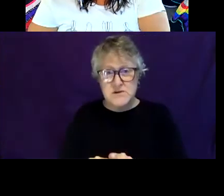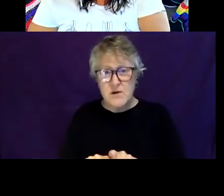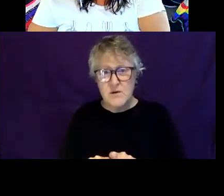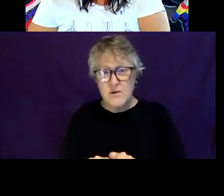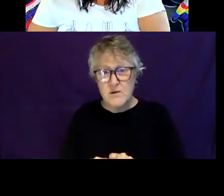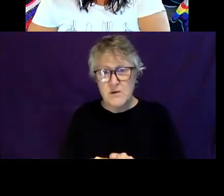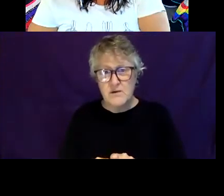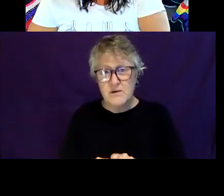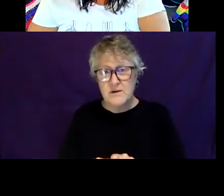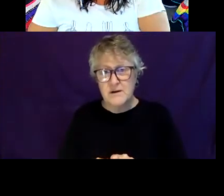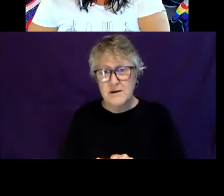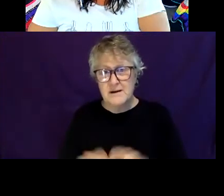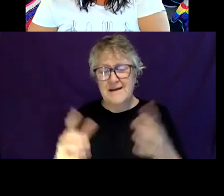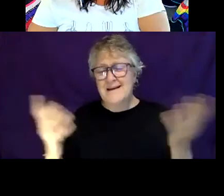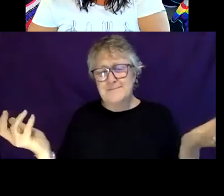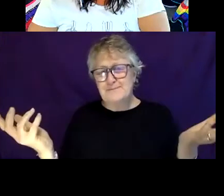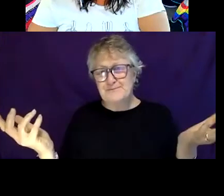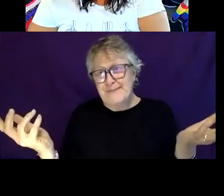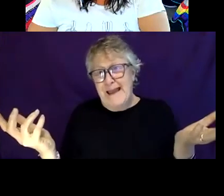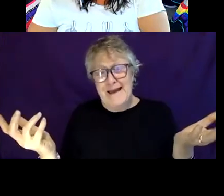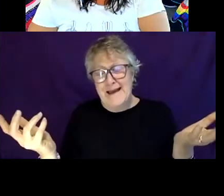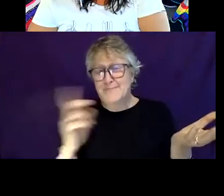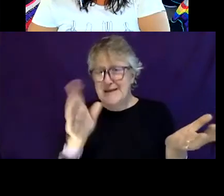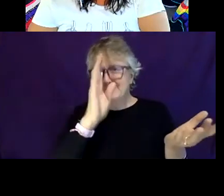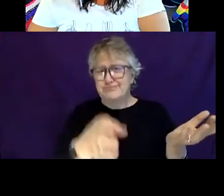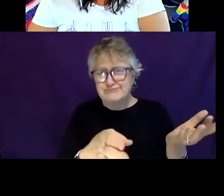I'll just say, Nick, call a spade a spade it requires them,